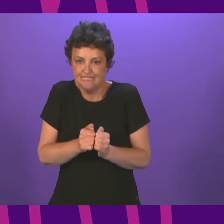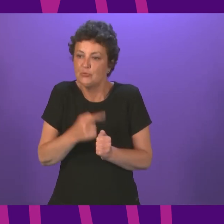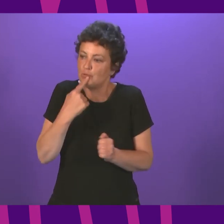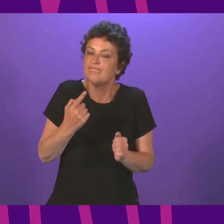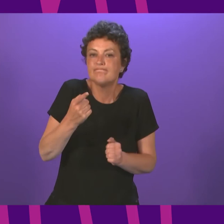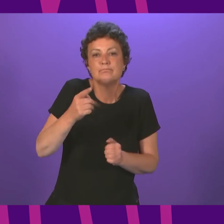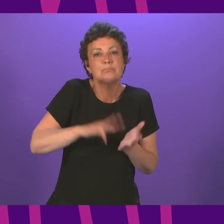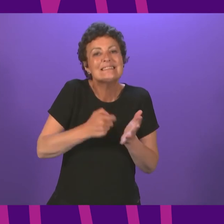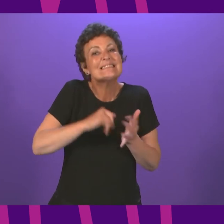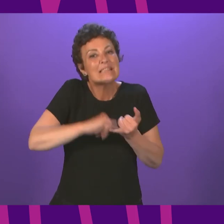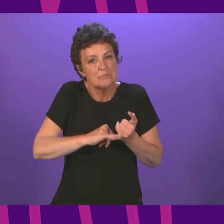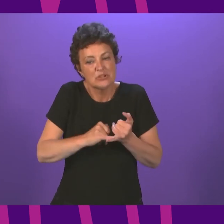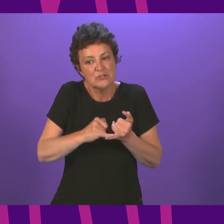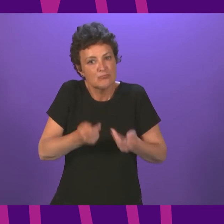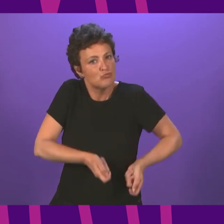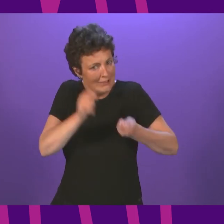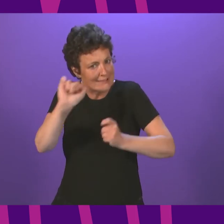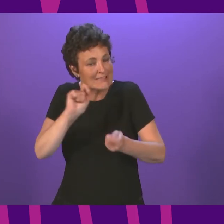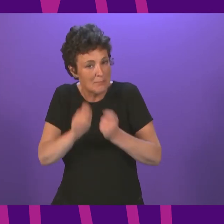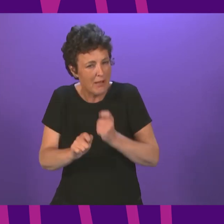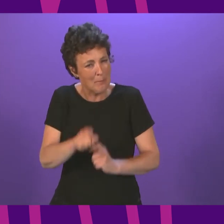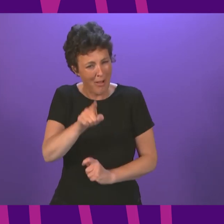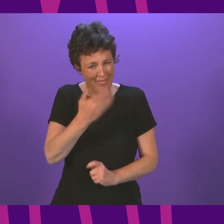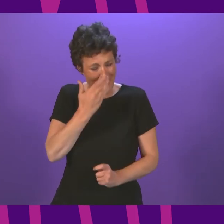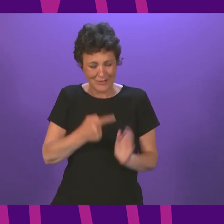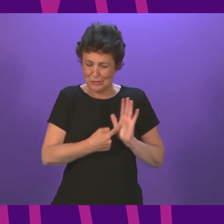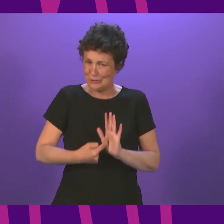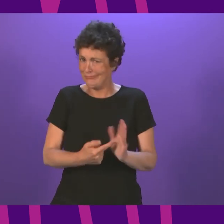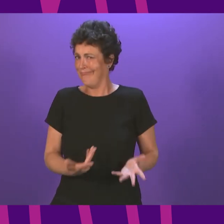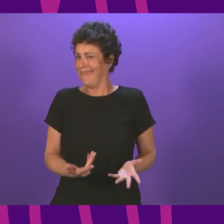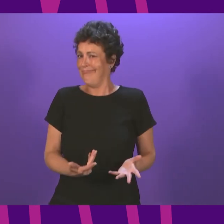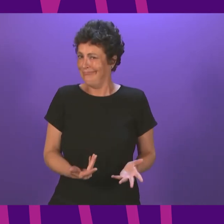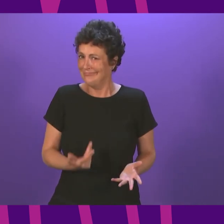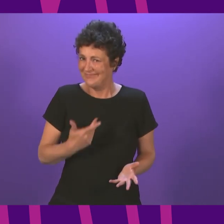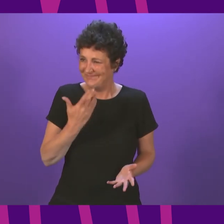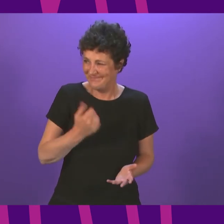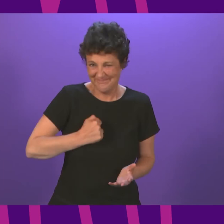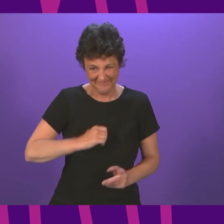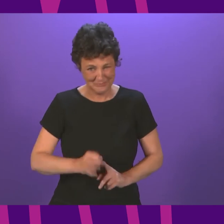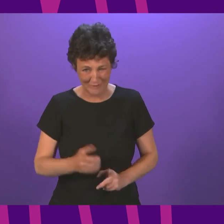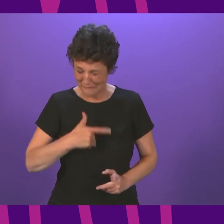into more debt. I am not sure that I got a response, so I will try again. I would welcome